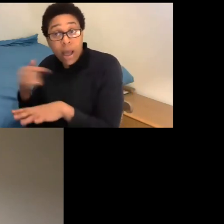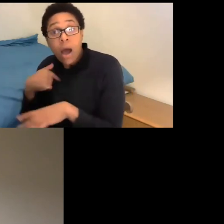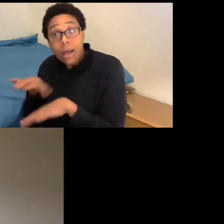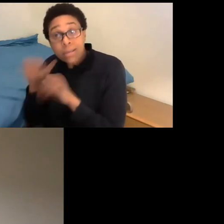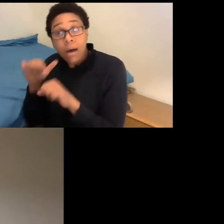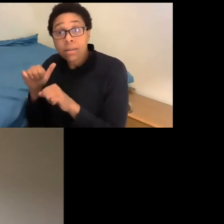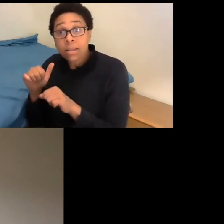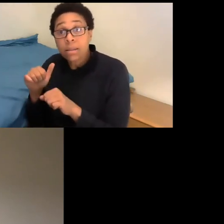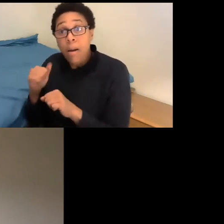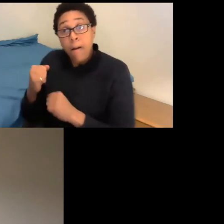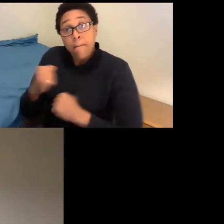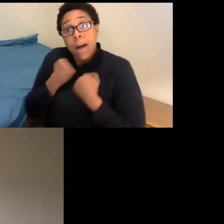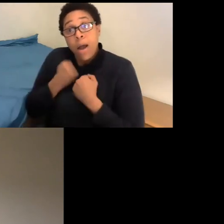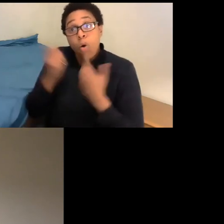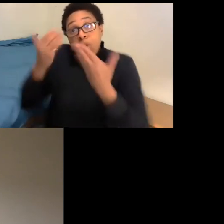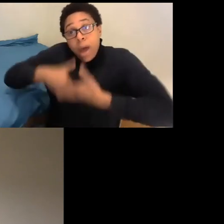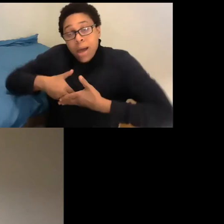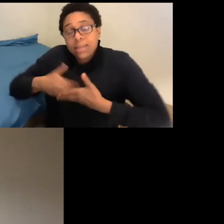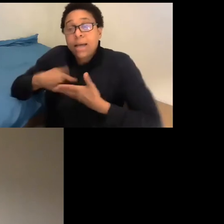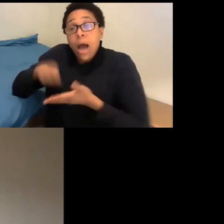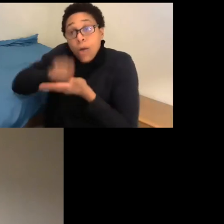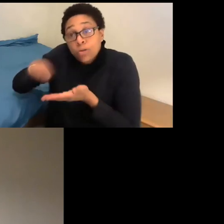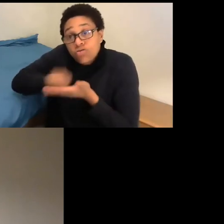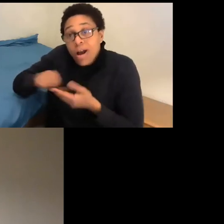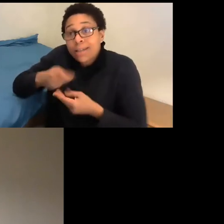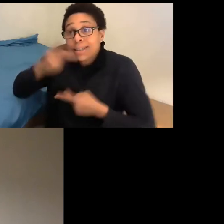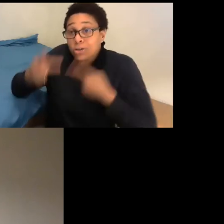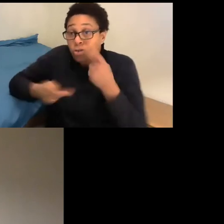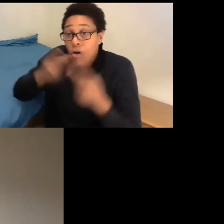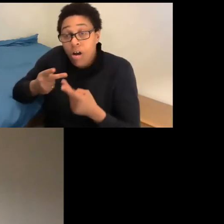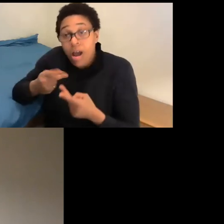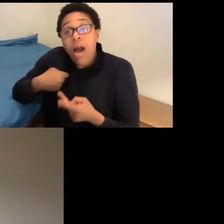write my own songs. And I chose to record in Malay, because